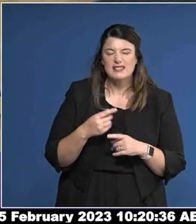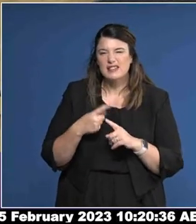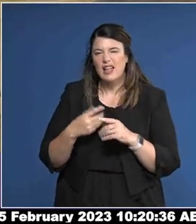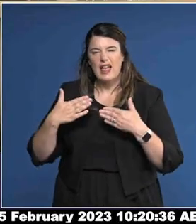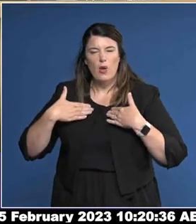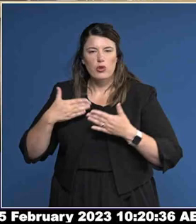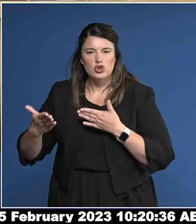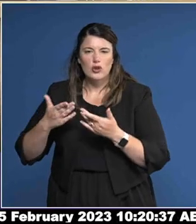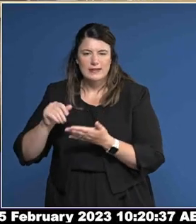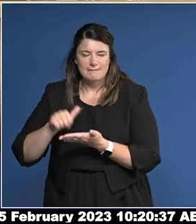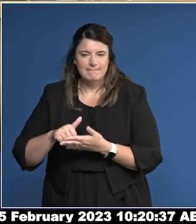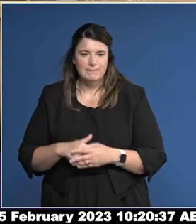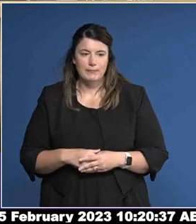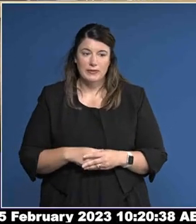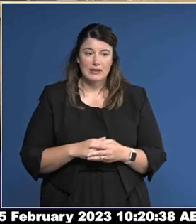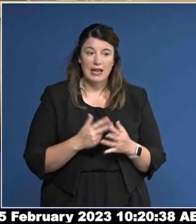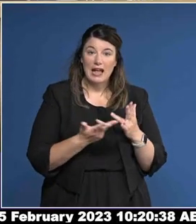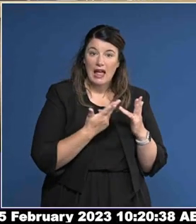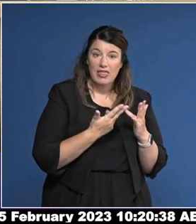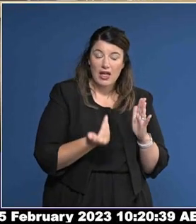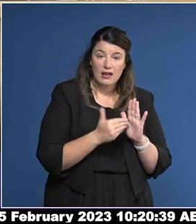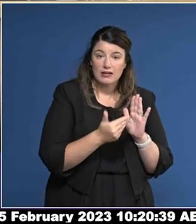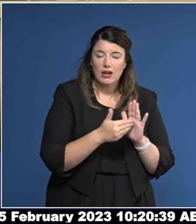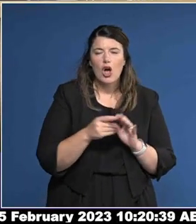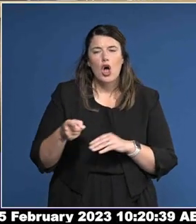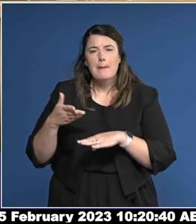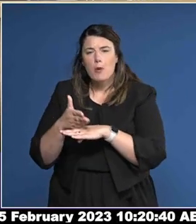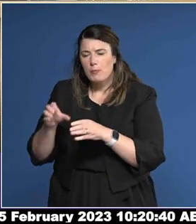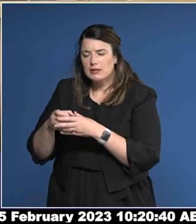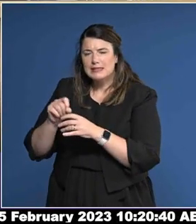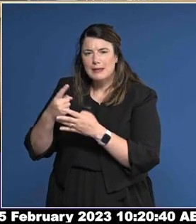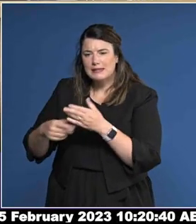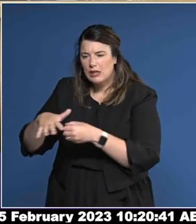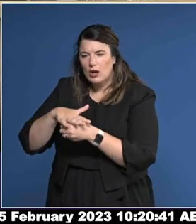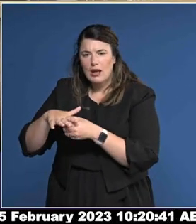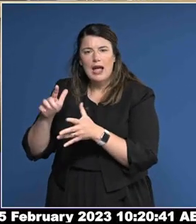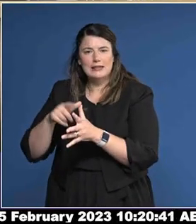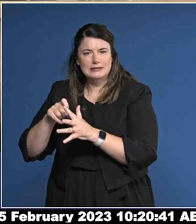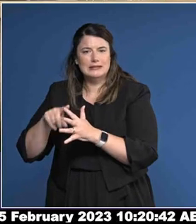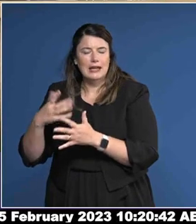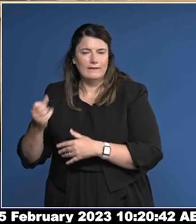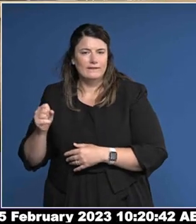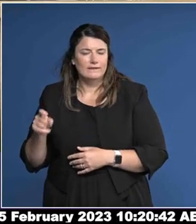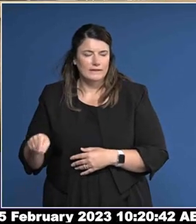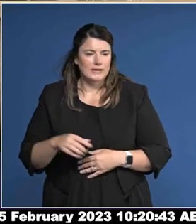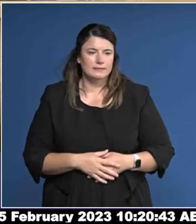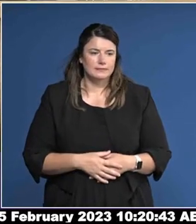Yes. ADEs. MS EASTMAN: Any other changes to the - No. Not at this stage, no. MS EASTMAN: And the workers, as a workforce, as